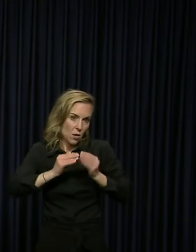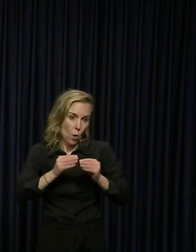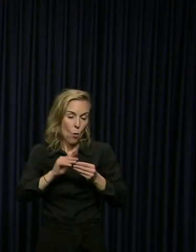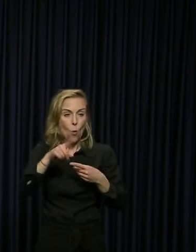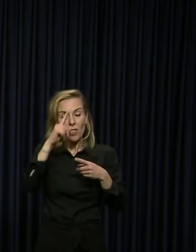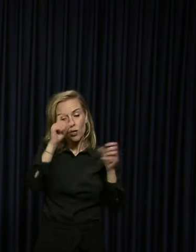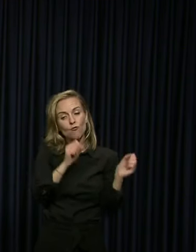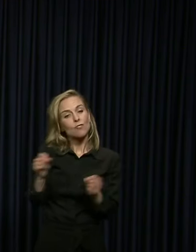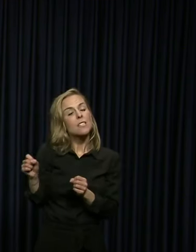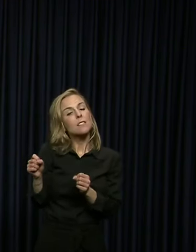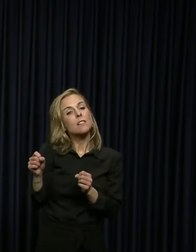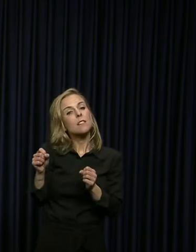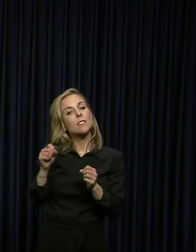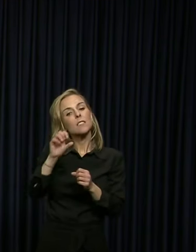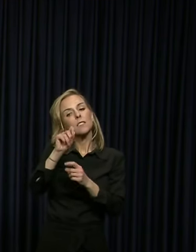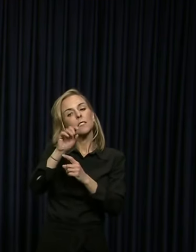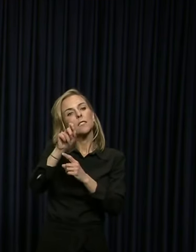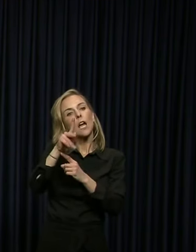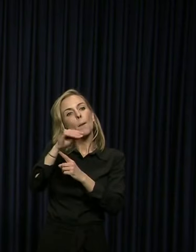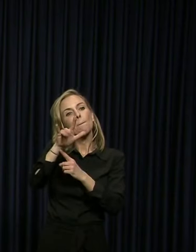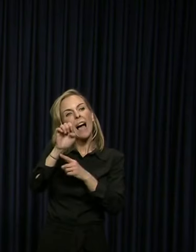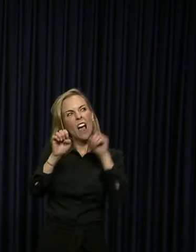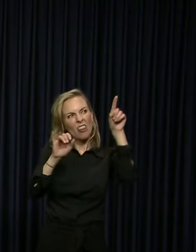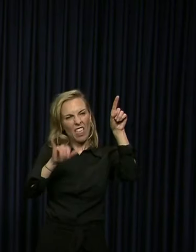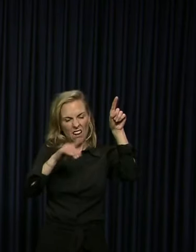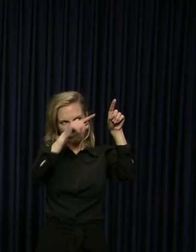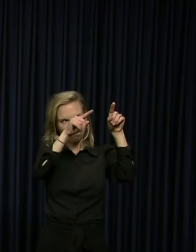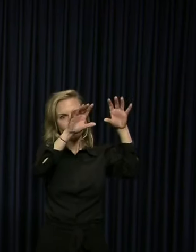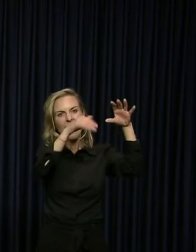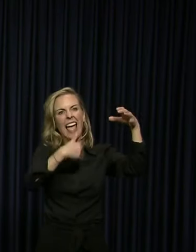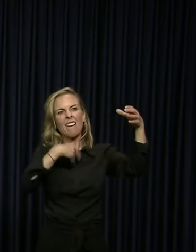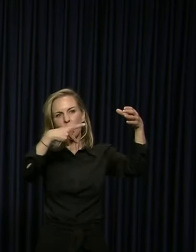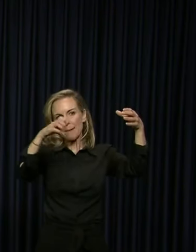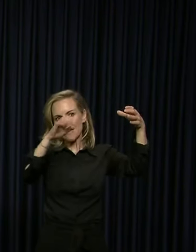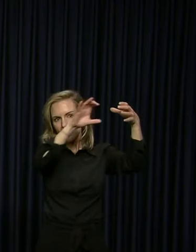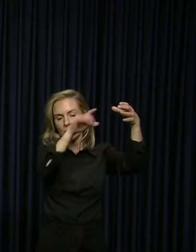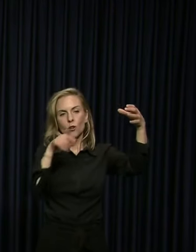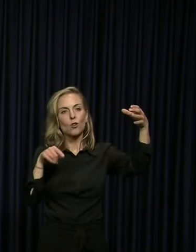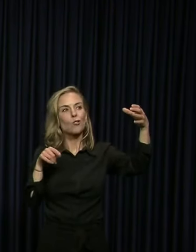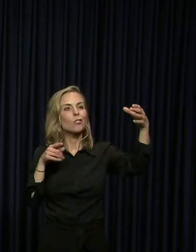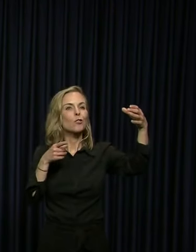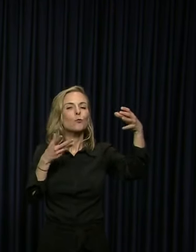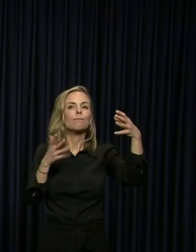FOR US IN KENTUCKY. EVERYBODY ELSE IS FACING THIS. AND THAT'S WHY WE LOOK TO BUY